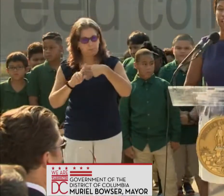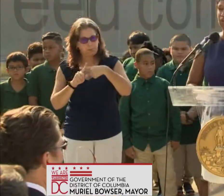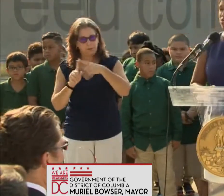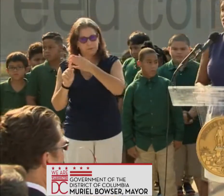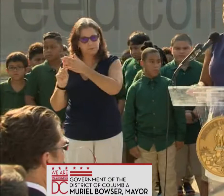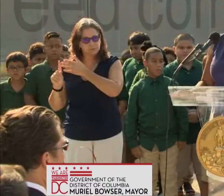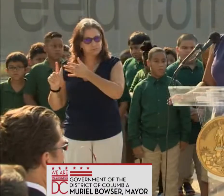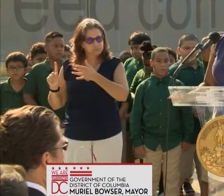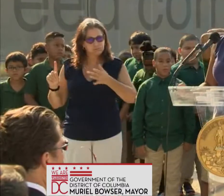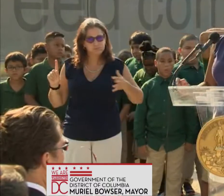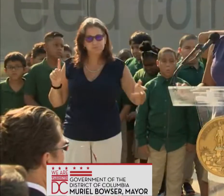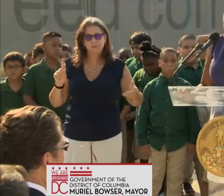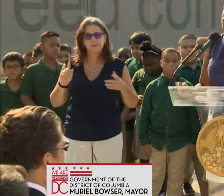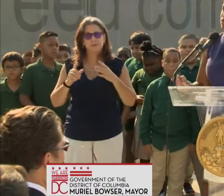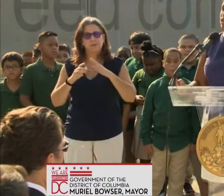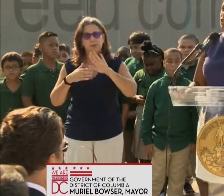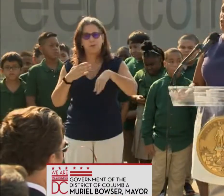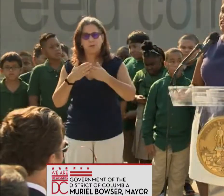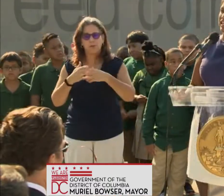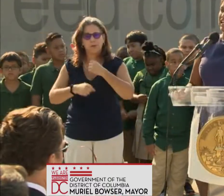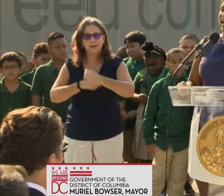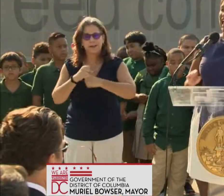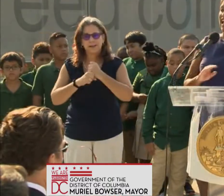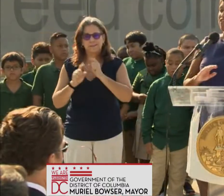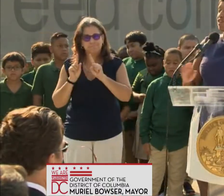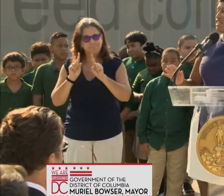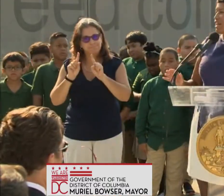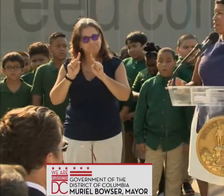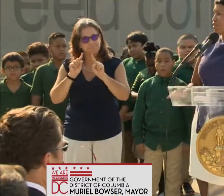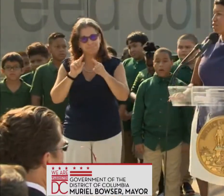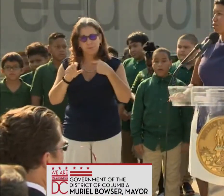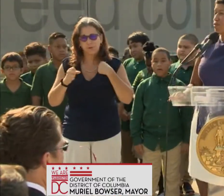huge investments in our schools and learning every day of the school year